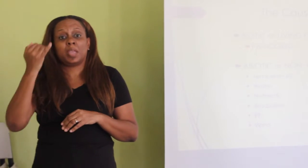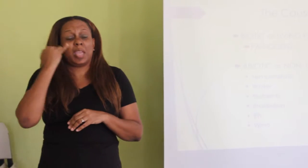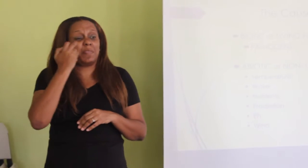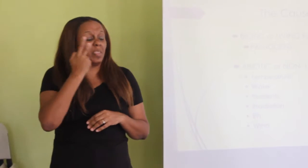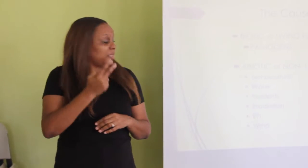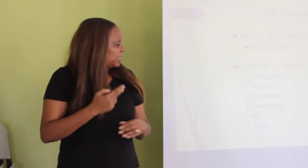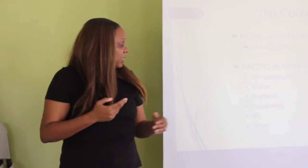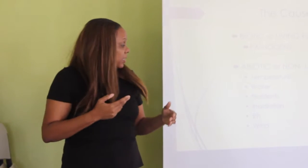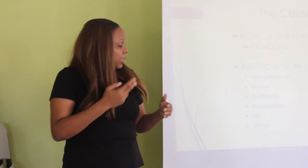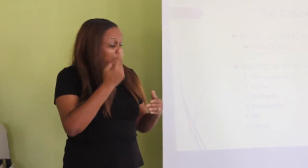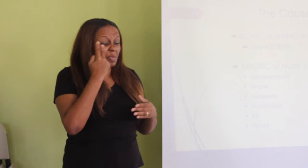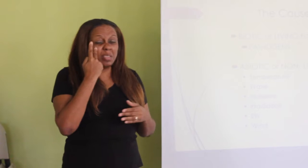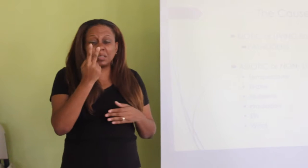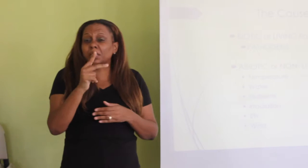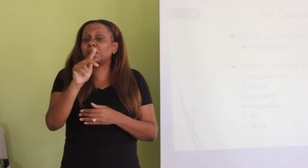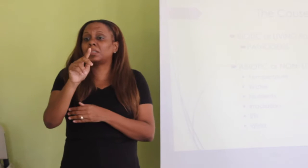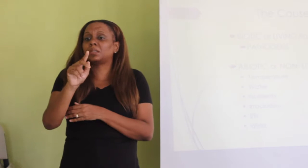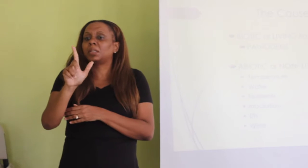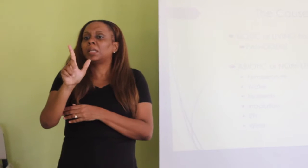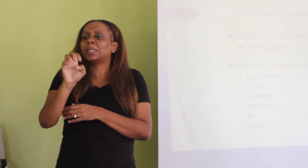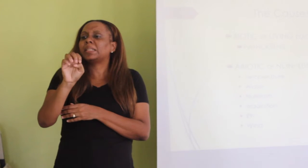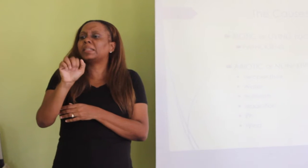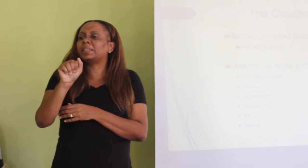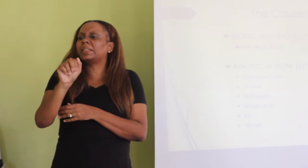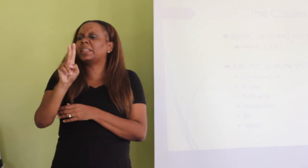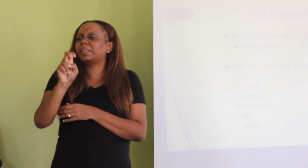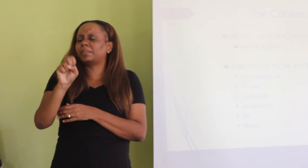or in the soil that can balance this condition that will reduce the